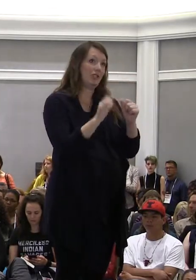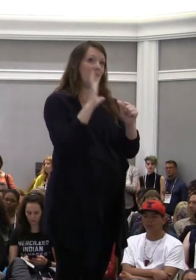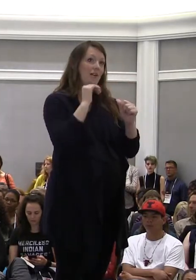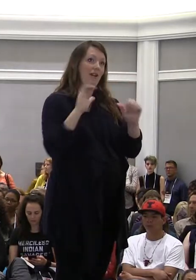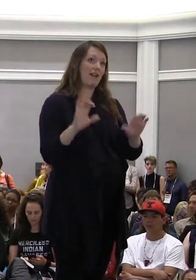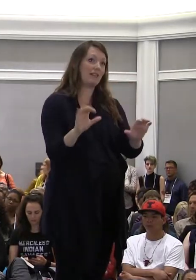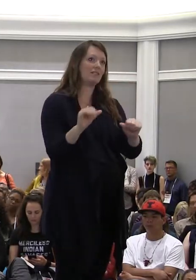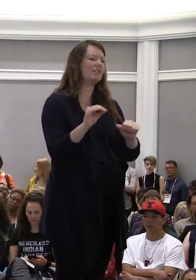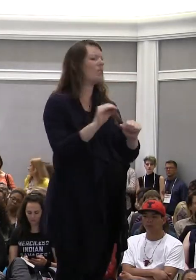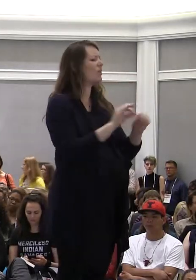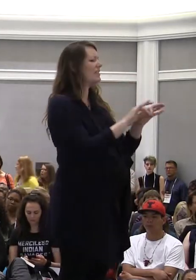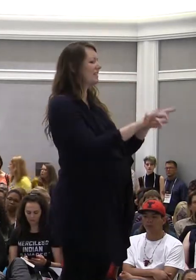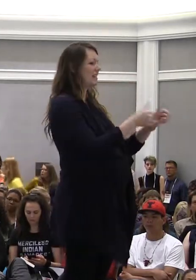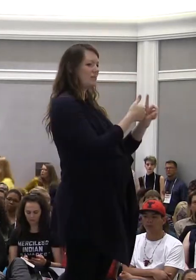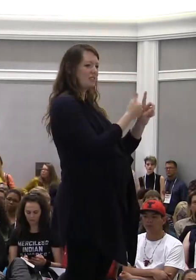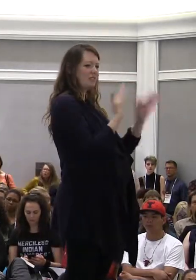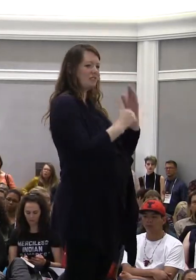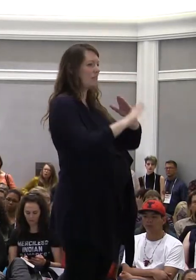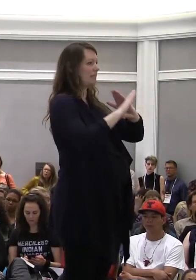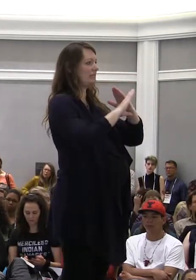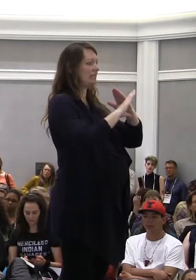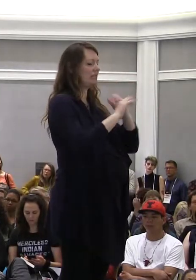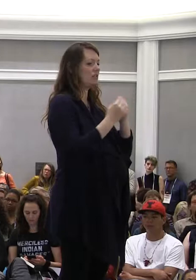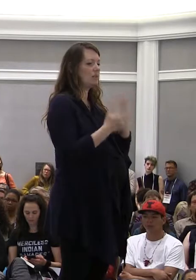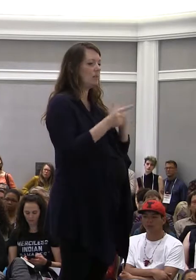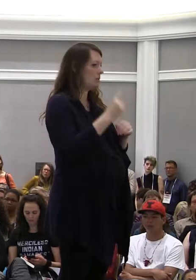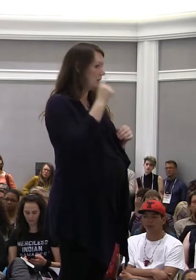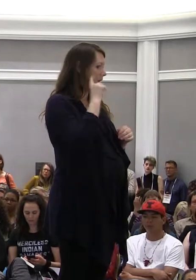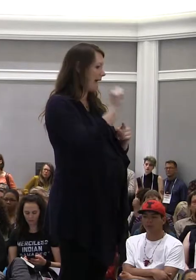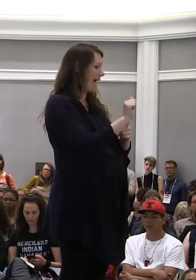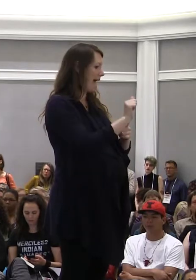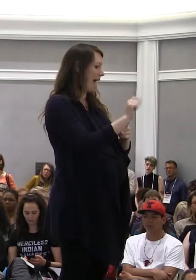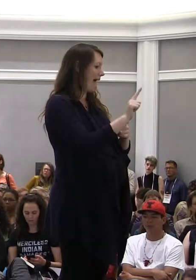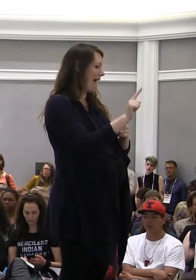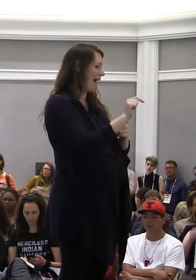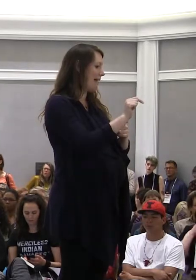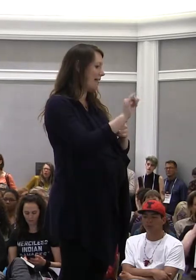Right, so you may hear some language. Allyship, affinity space, intersectionality.